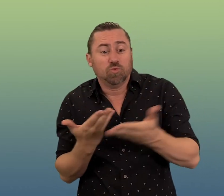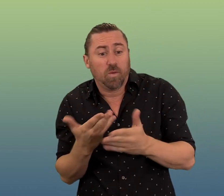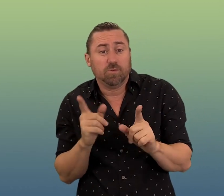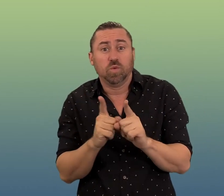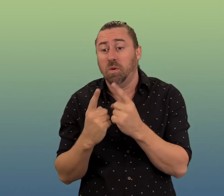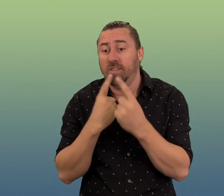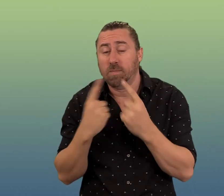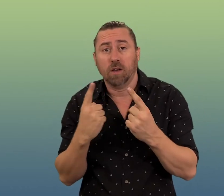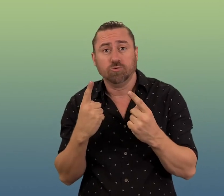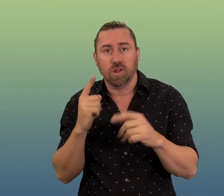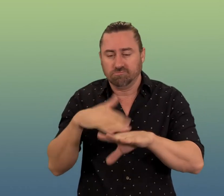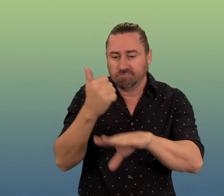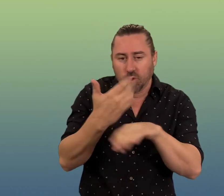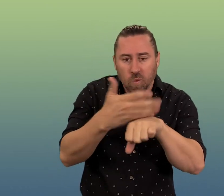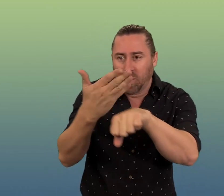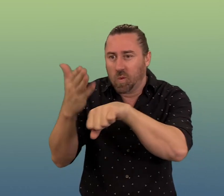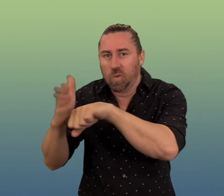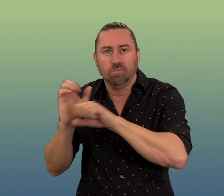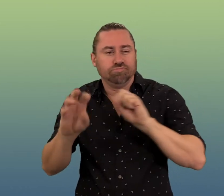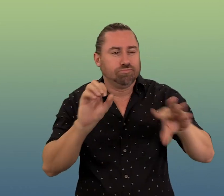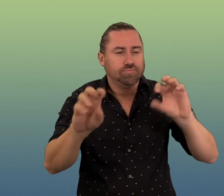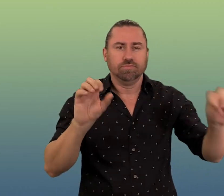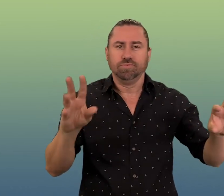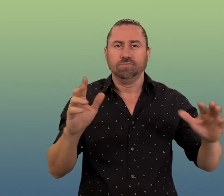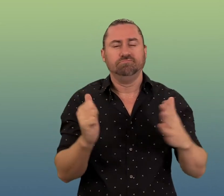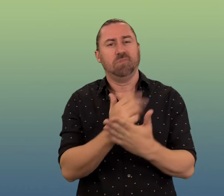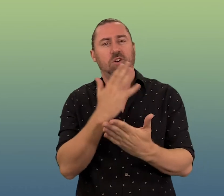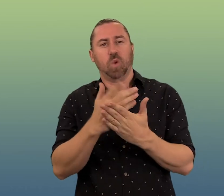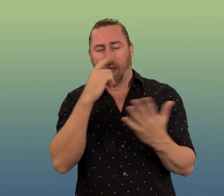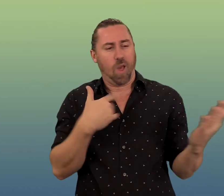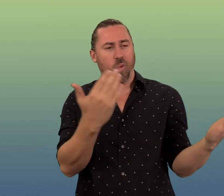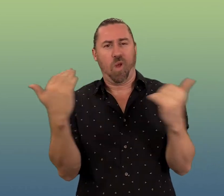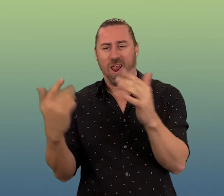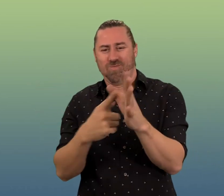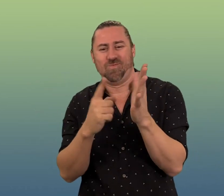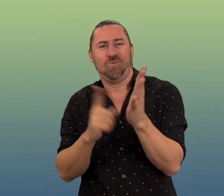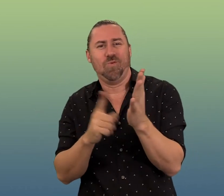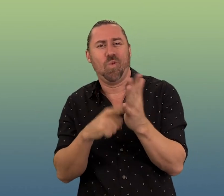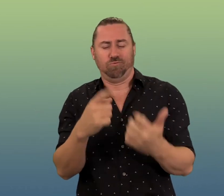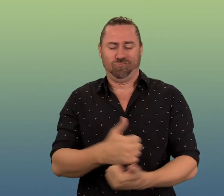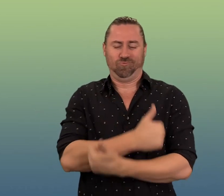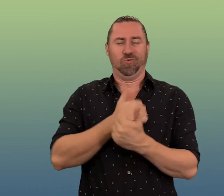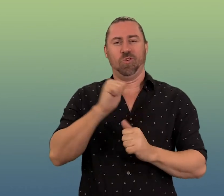information and infrastructure. Creating a welcoming and enjoyable travel experience